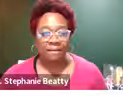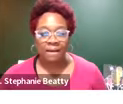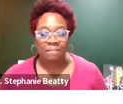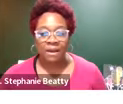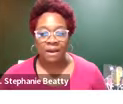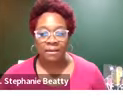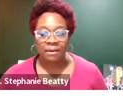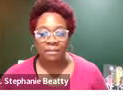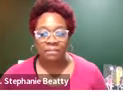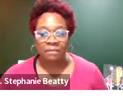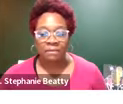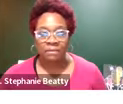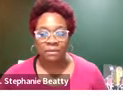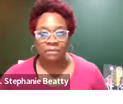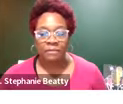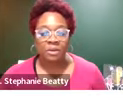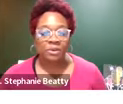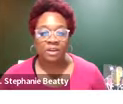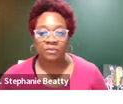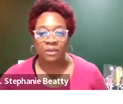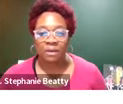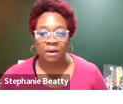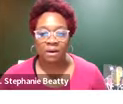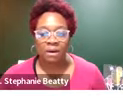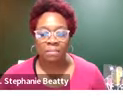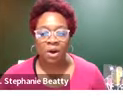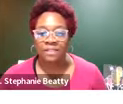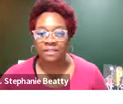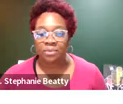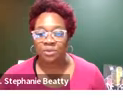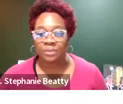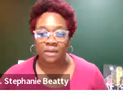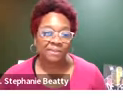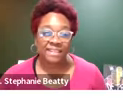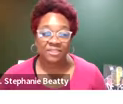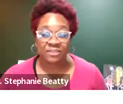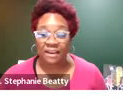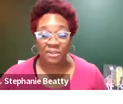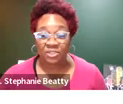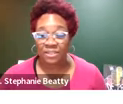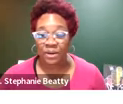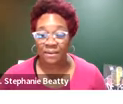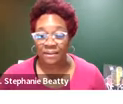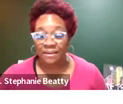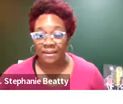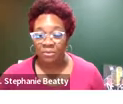I'm not familiar enough with autism to be able to answer that question, as well.